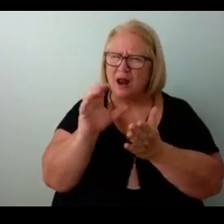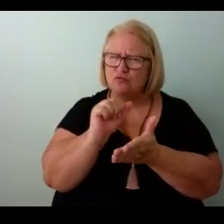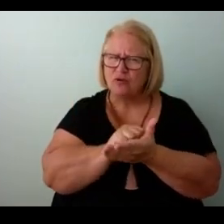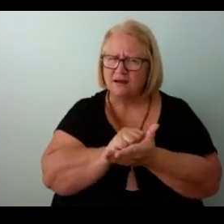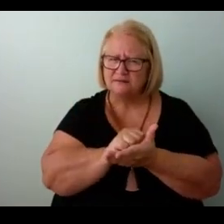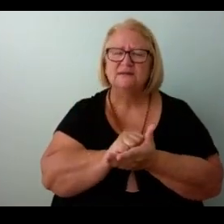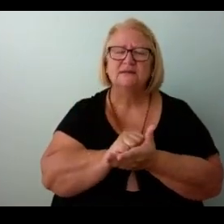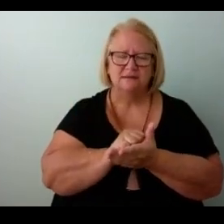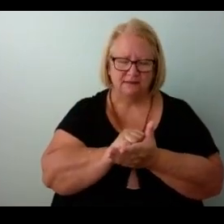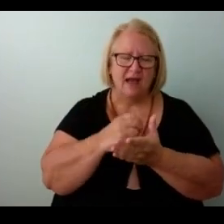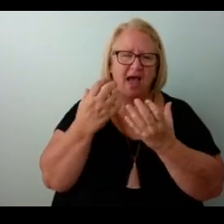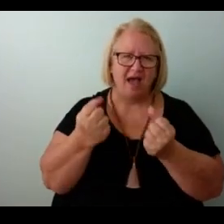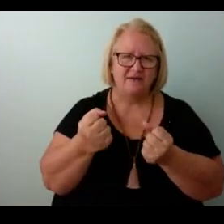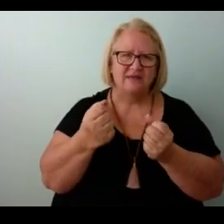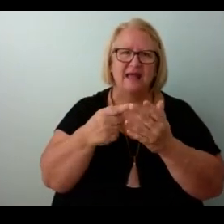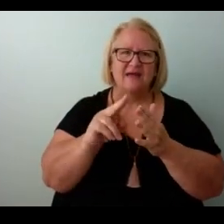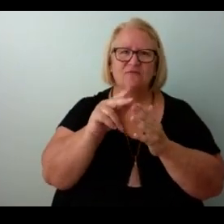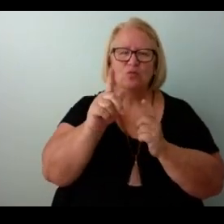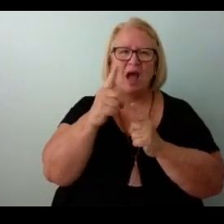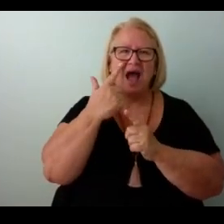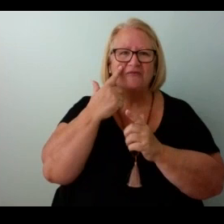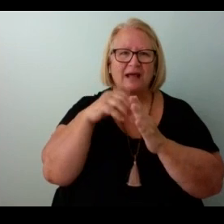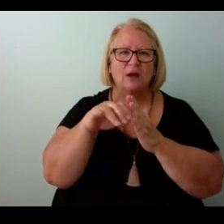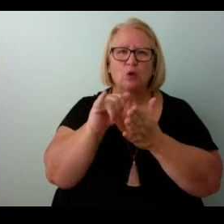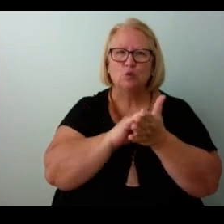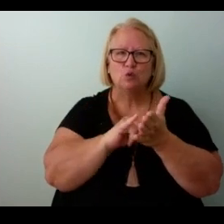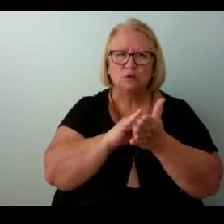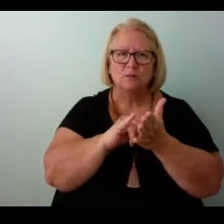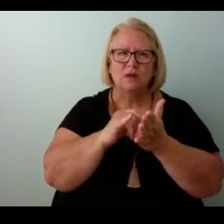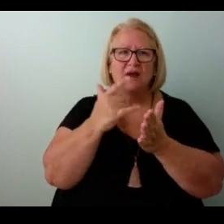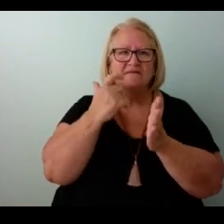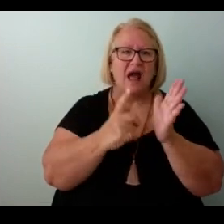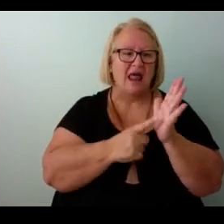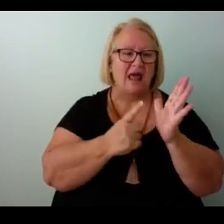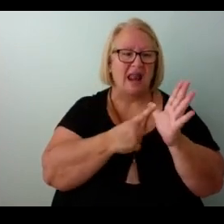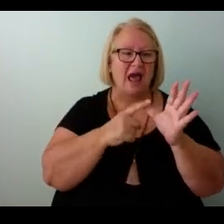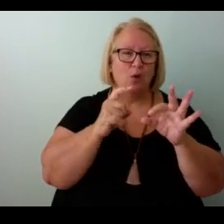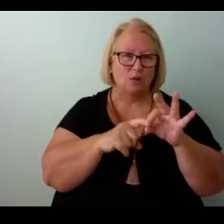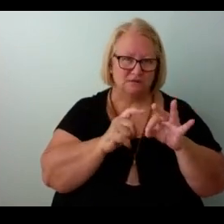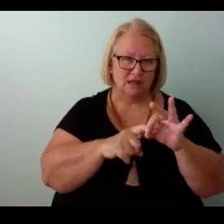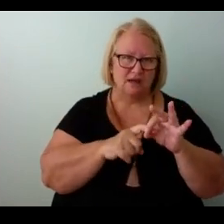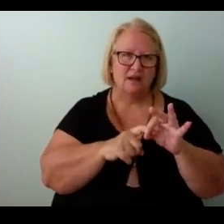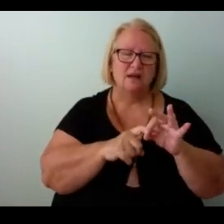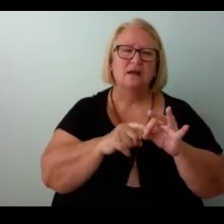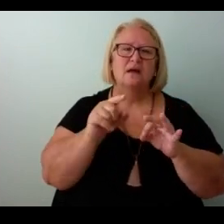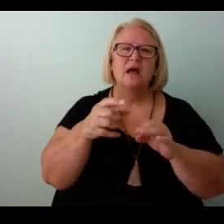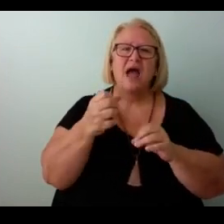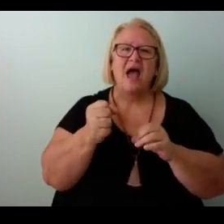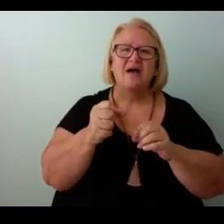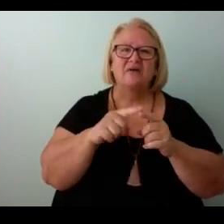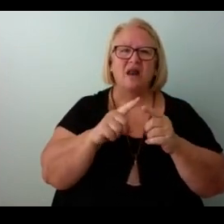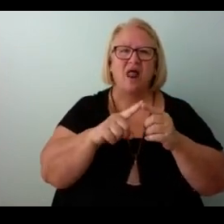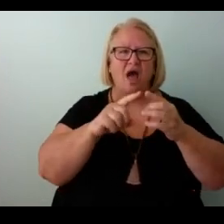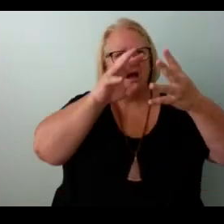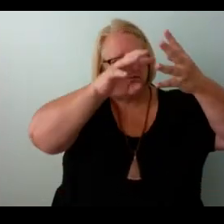If anyone heads to YouTube and finds Legal Aid QLD we have a play list of webinars for